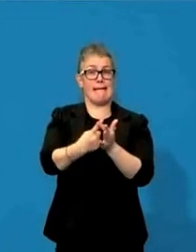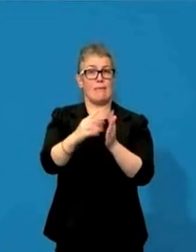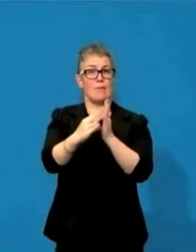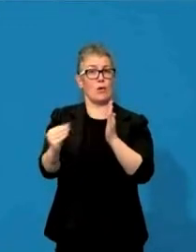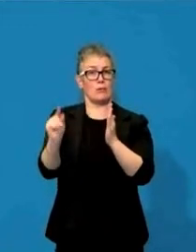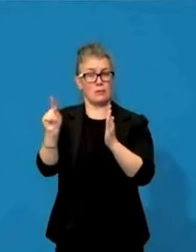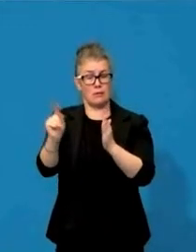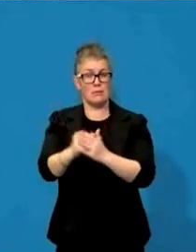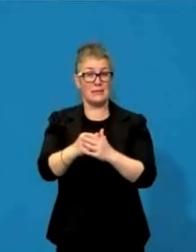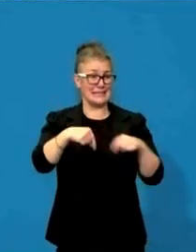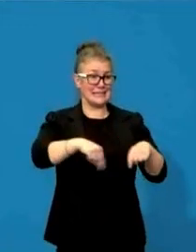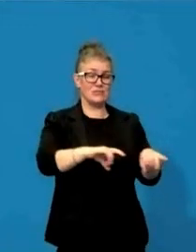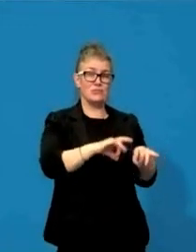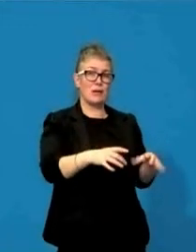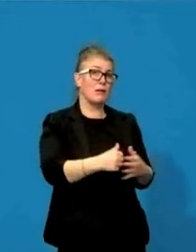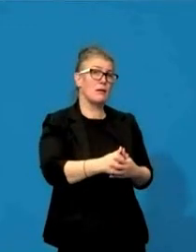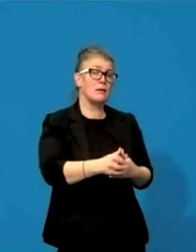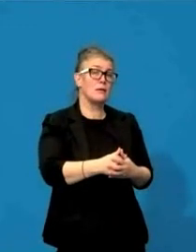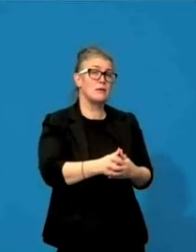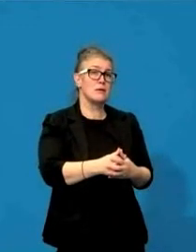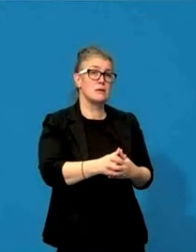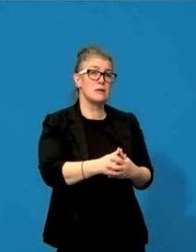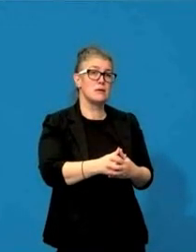Australia hasn't put in place as yet.